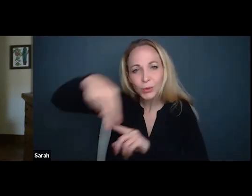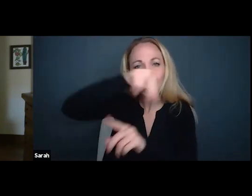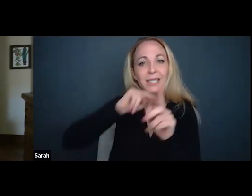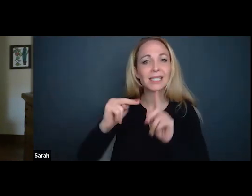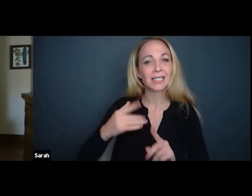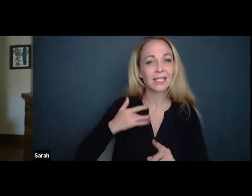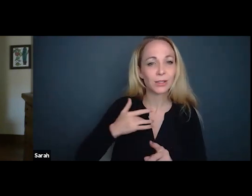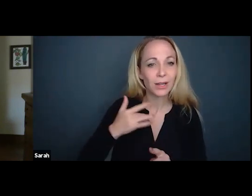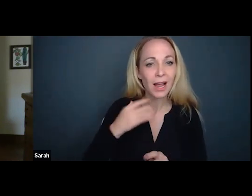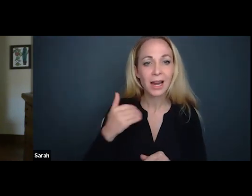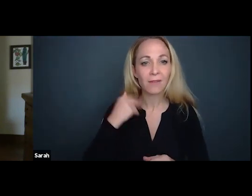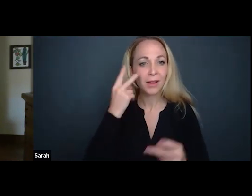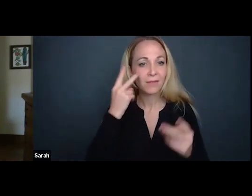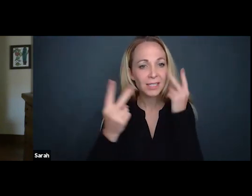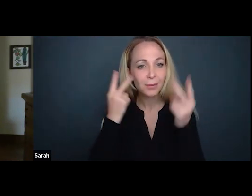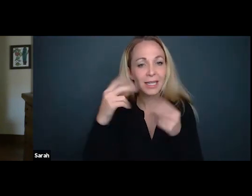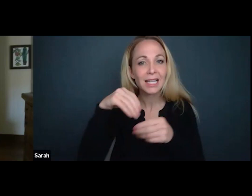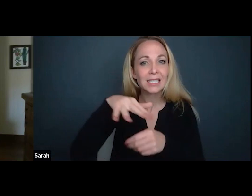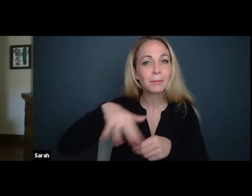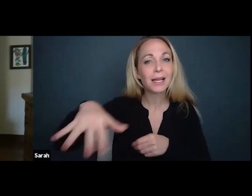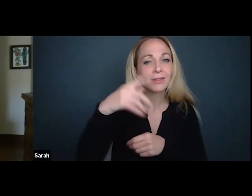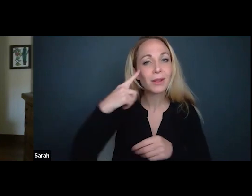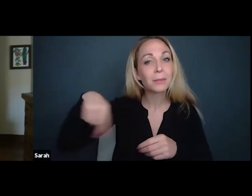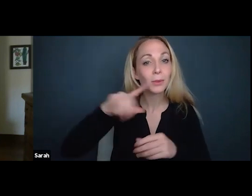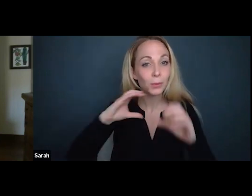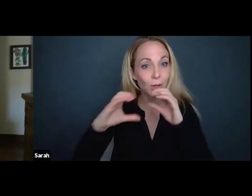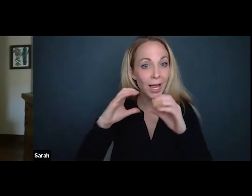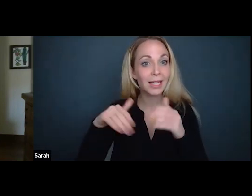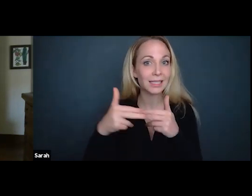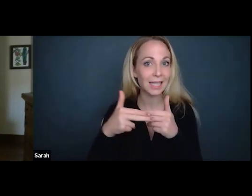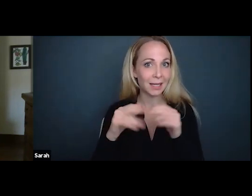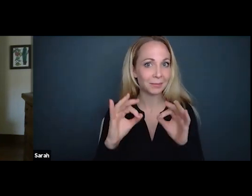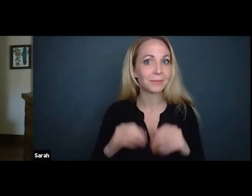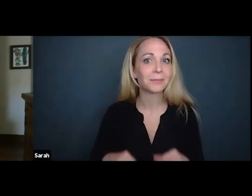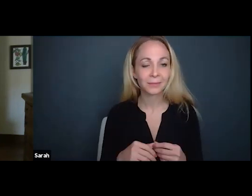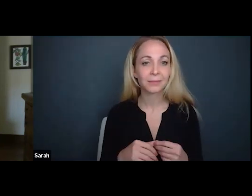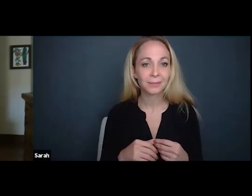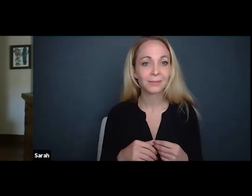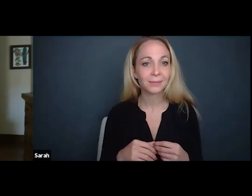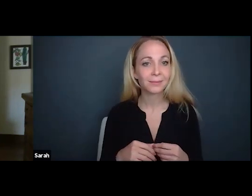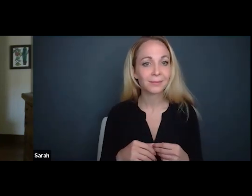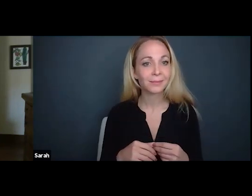visibility in space to communicate. Next slide.